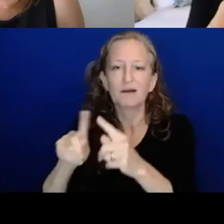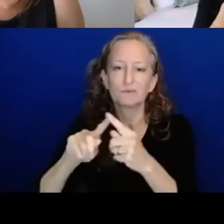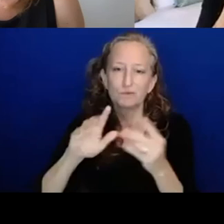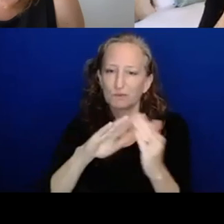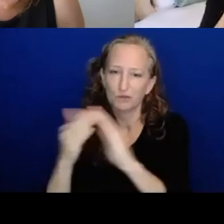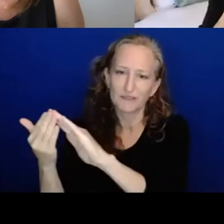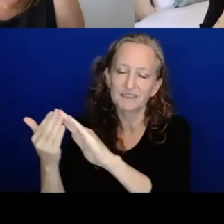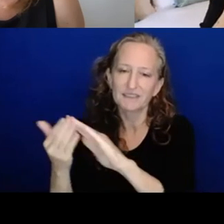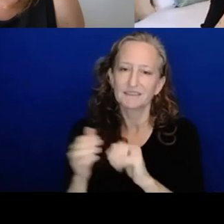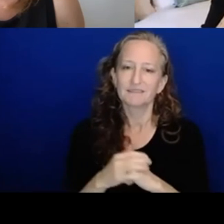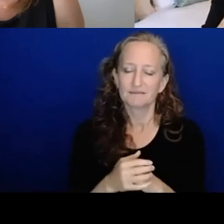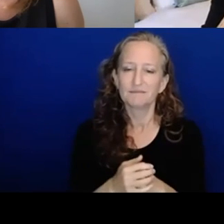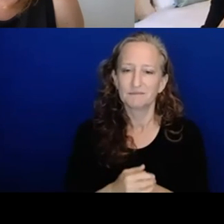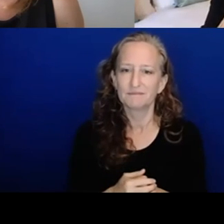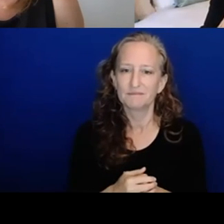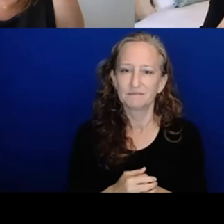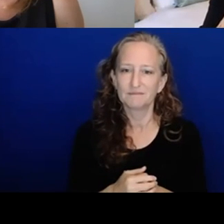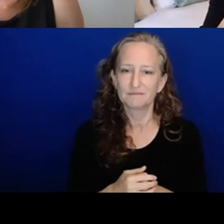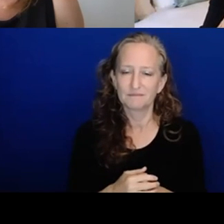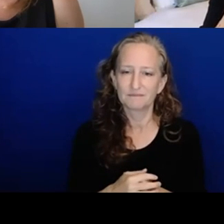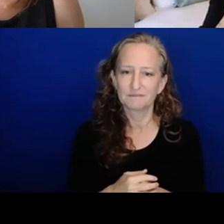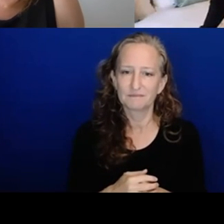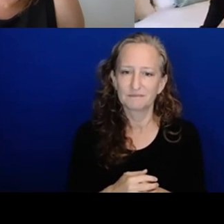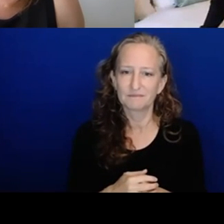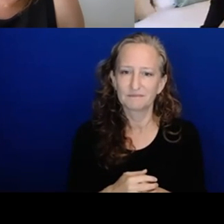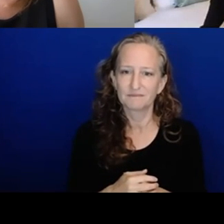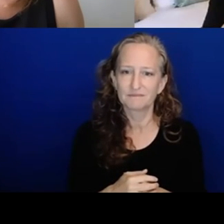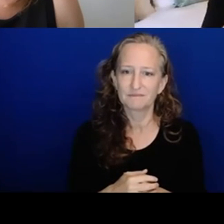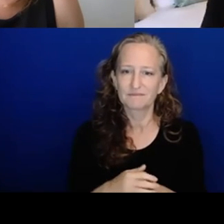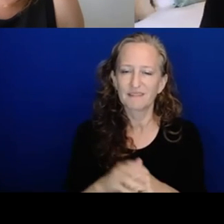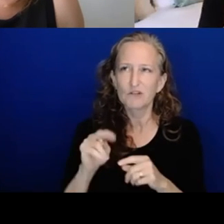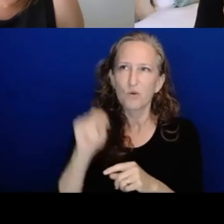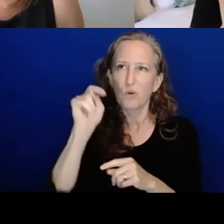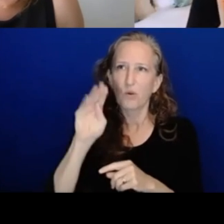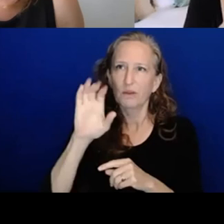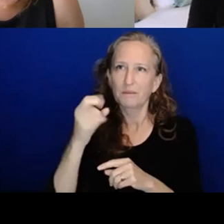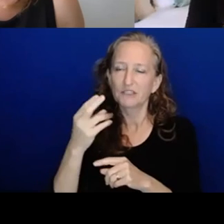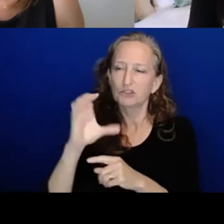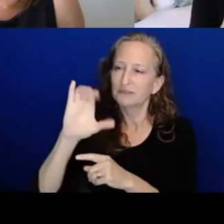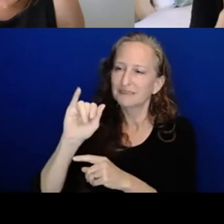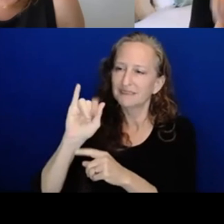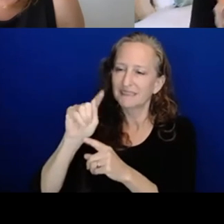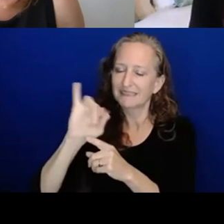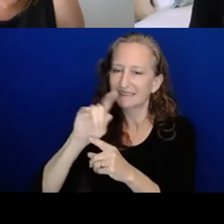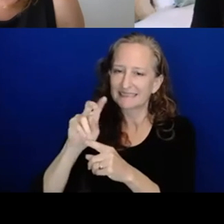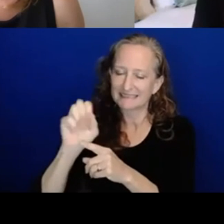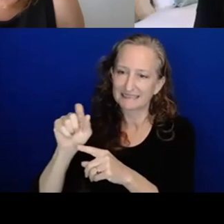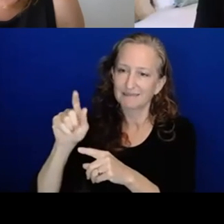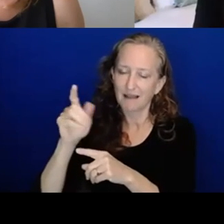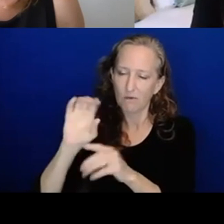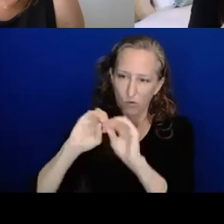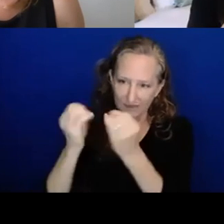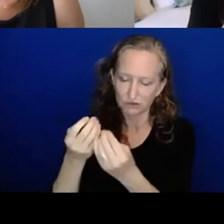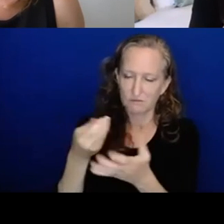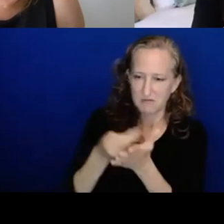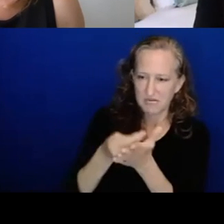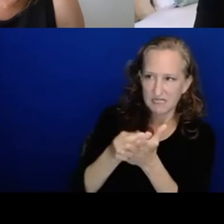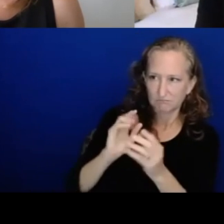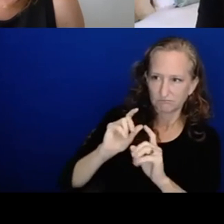feed and help them. That's the north beach citizens. Thank you for that. My final thoughts